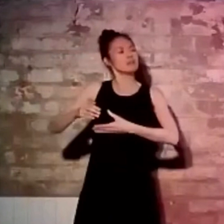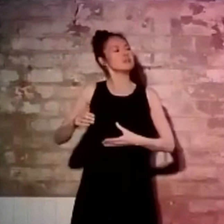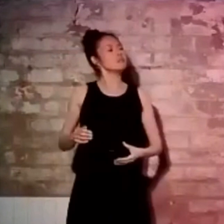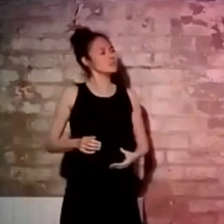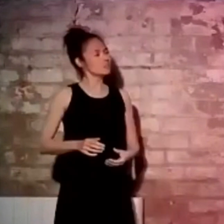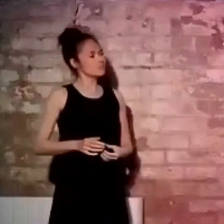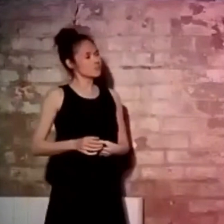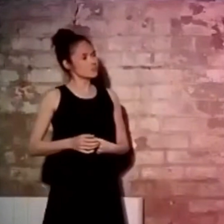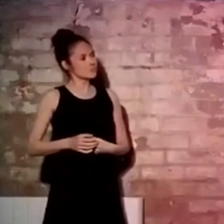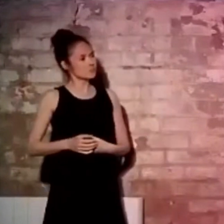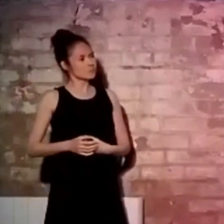SOUND OF A GONG